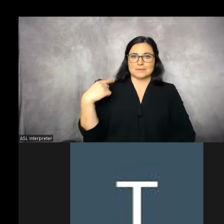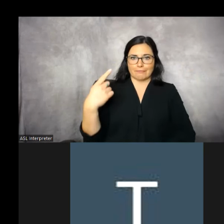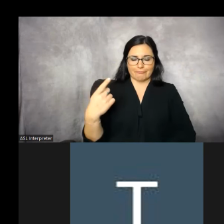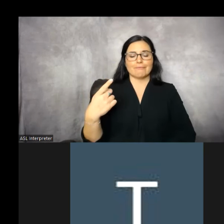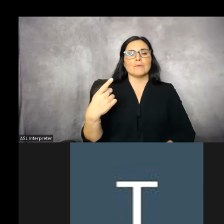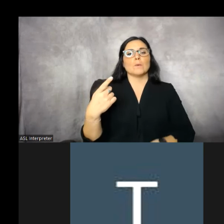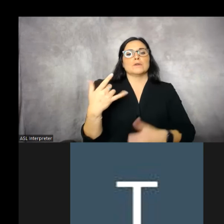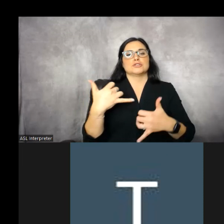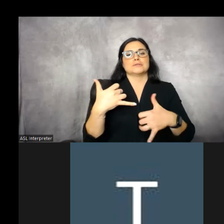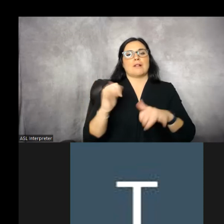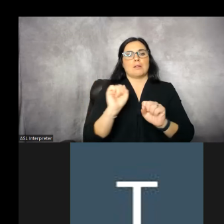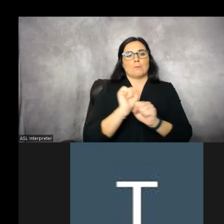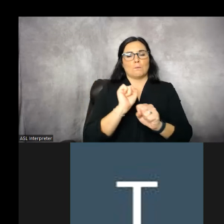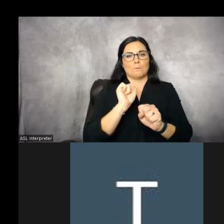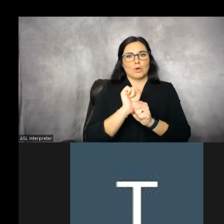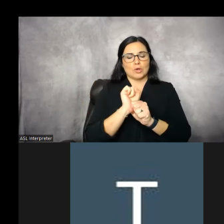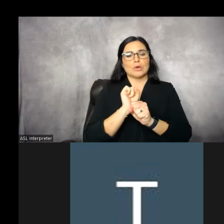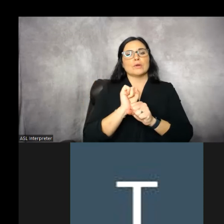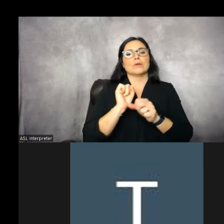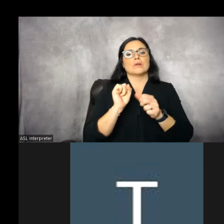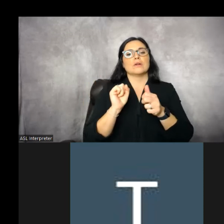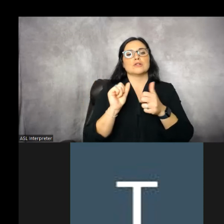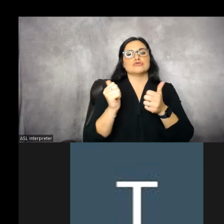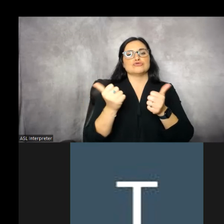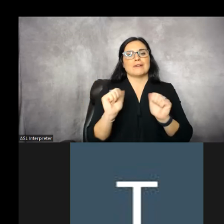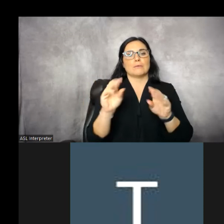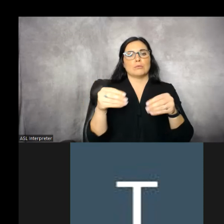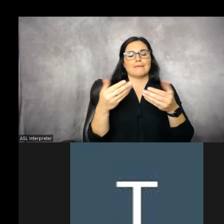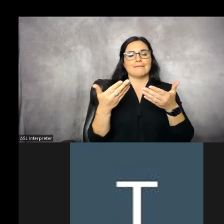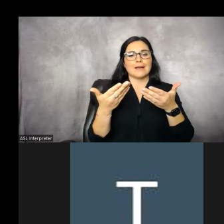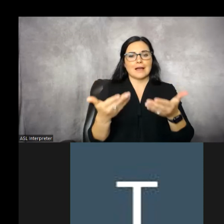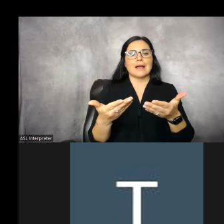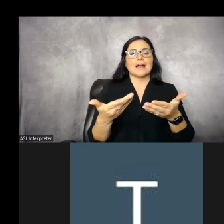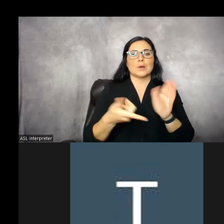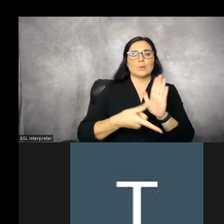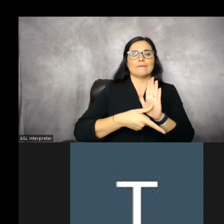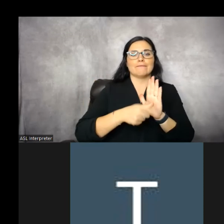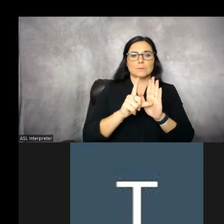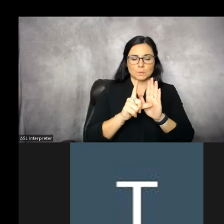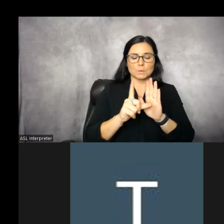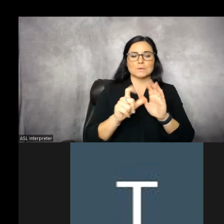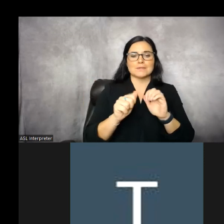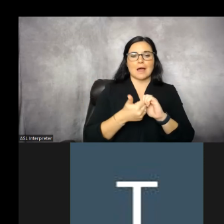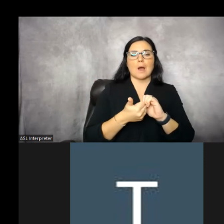on providing reviews of content across the system.